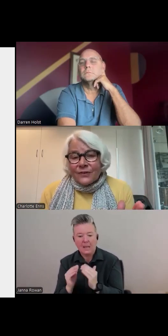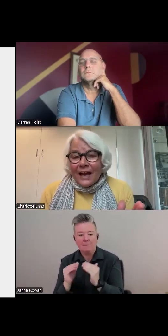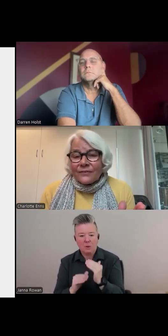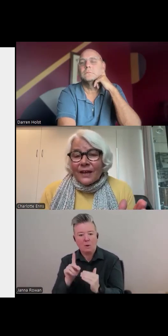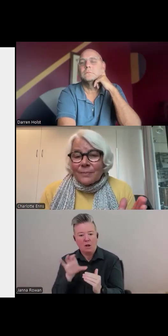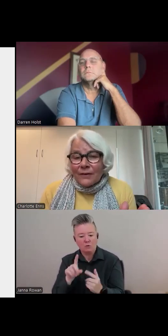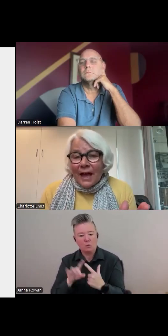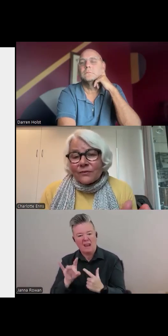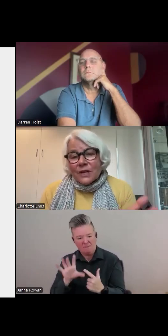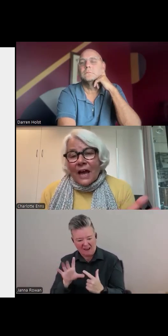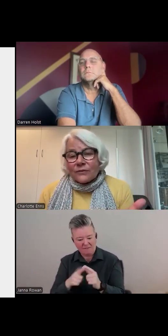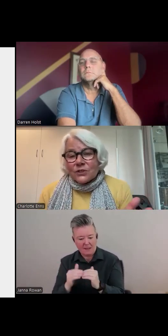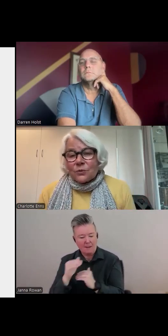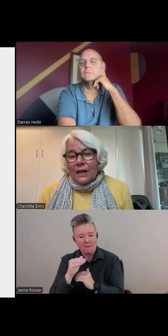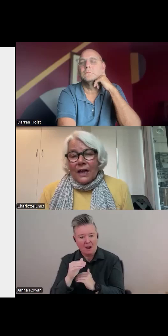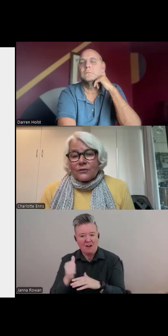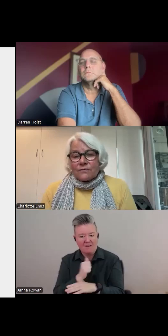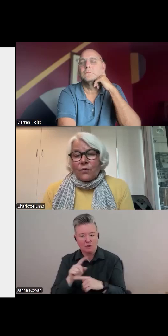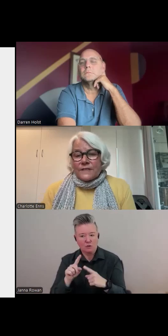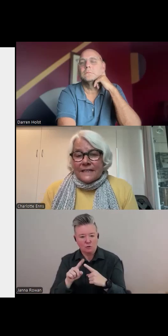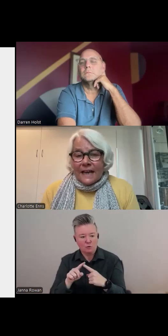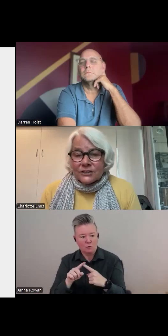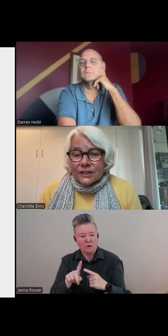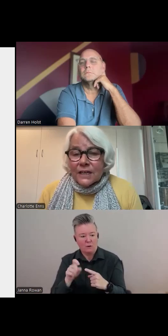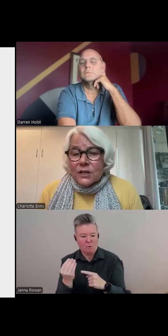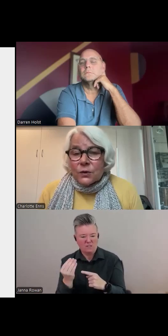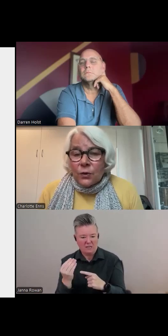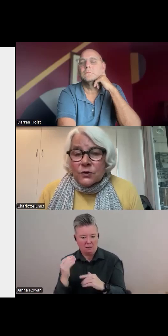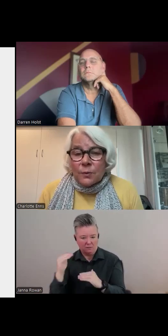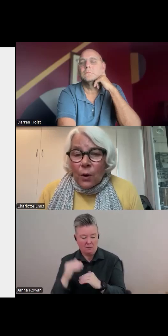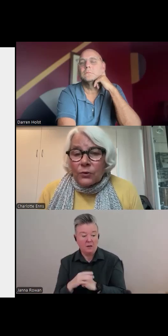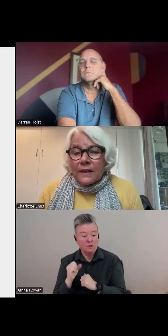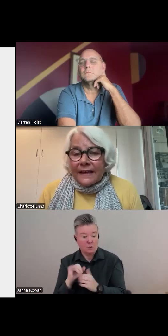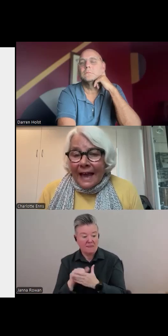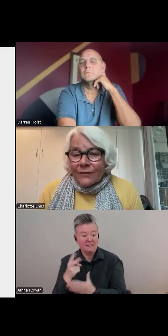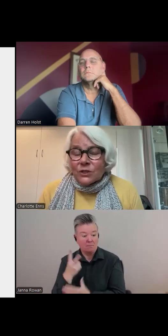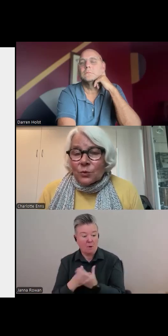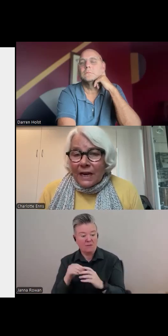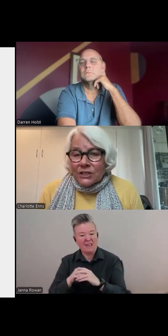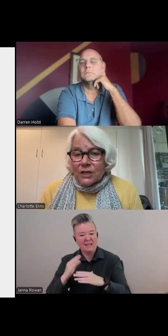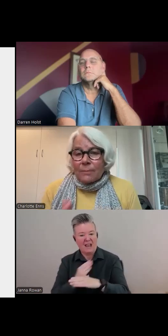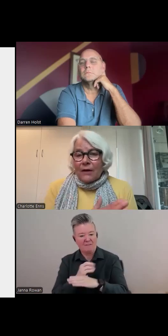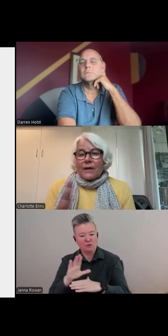below 100 to 85 and above average-- average to, well, 114, actually. So those are both